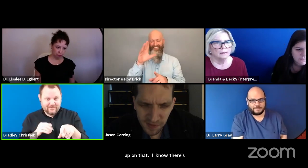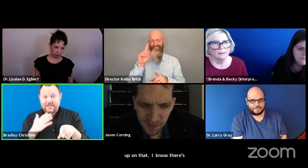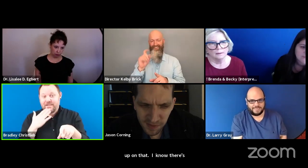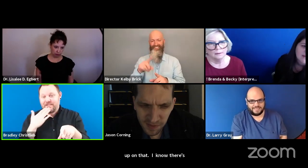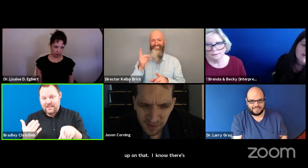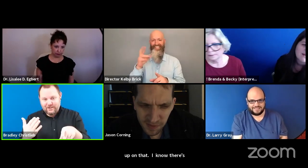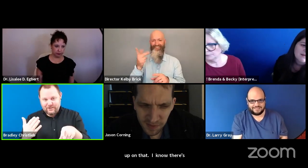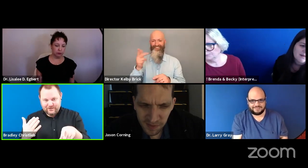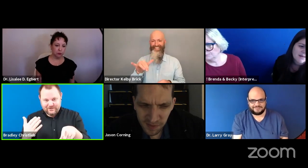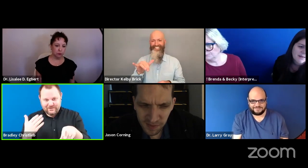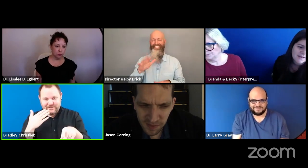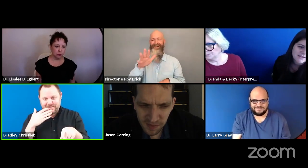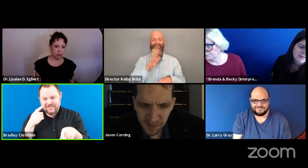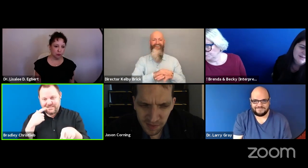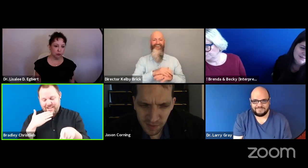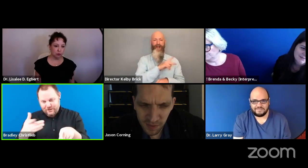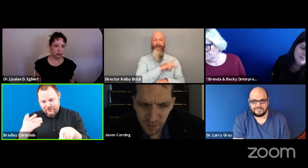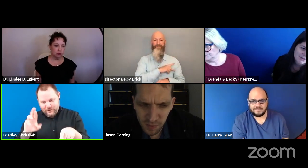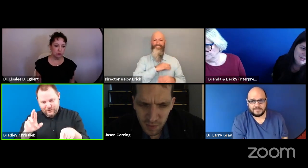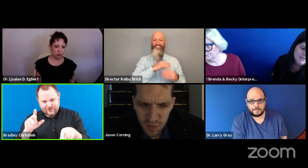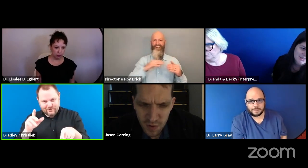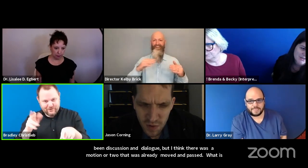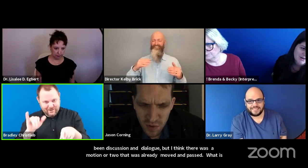That's a great question, Dr. Gray.